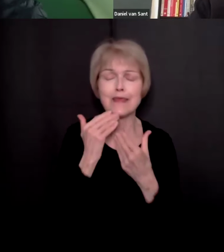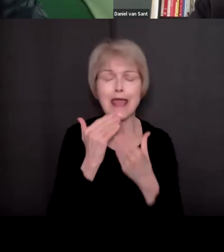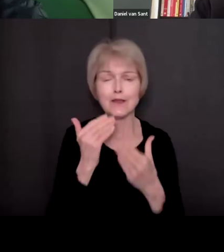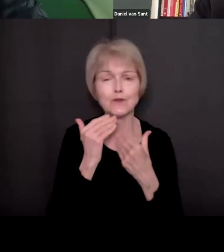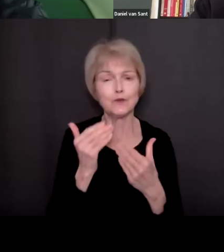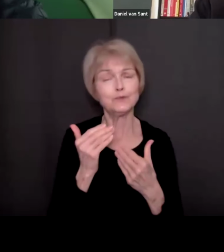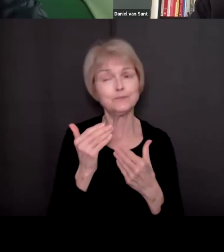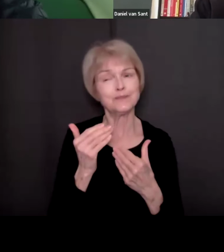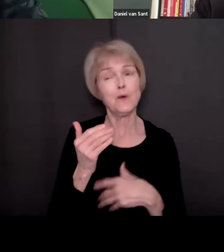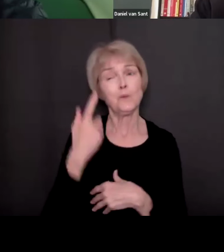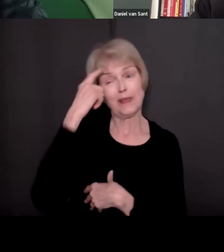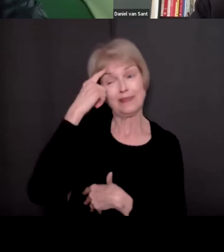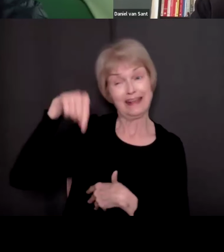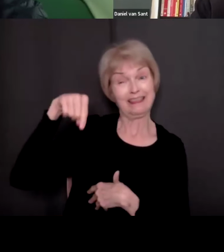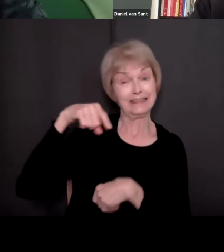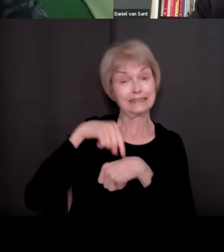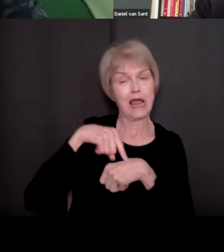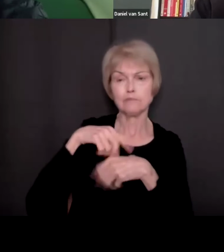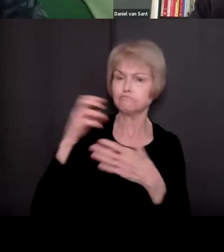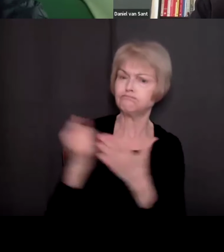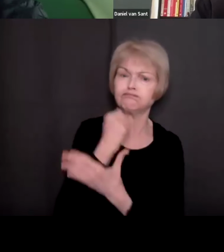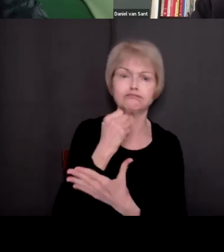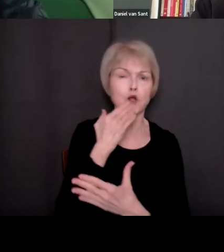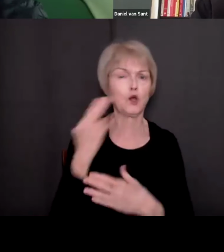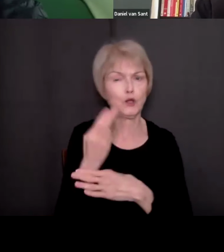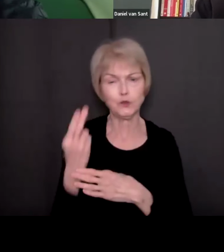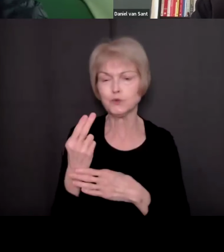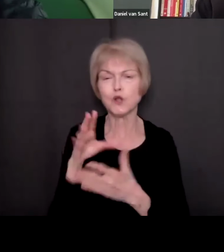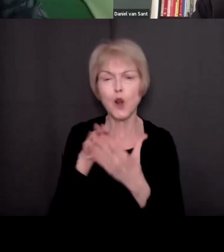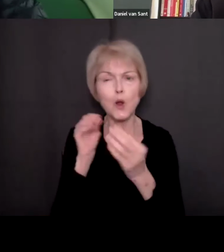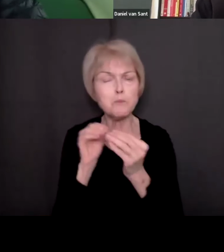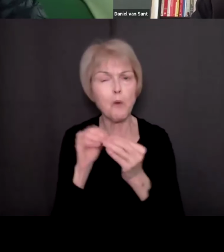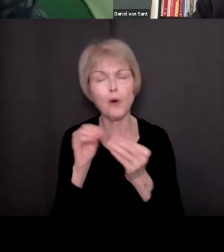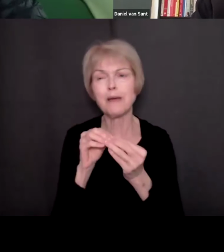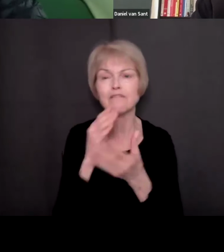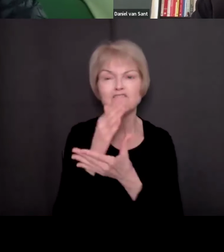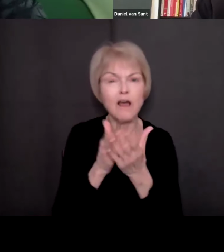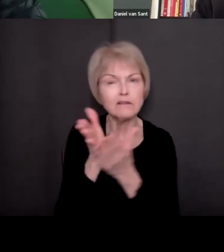of your time to learn more about funding inclusion. We hope you leave today not only more informed,